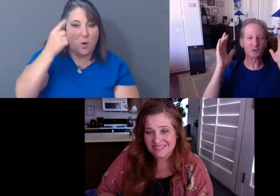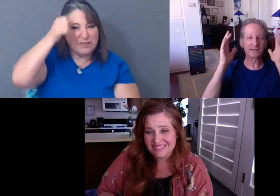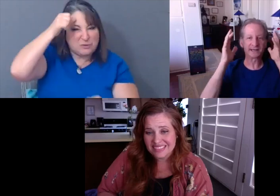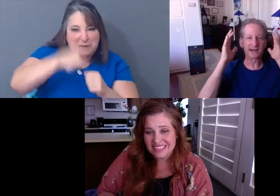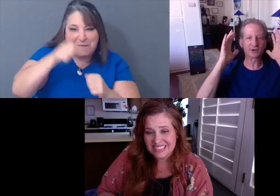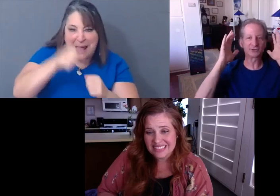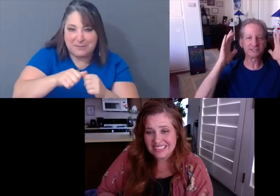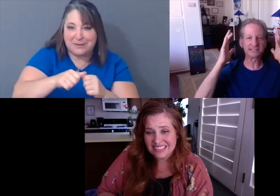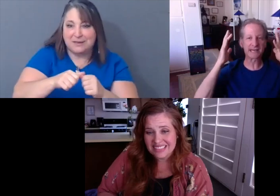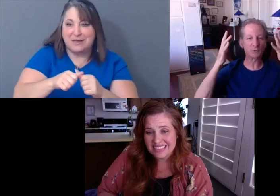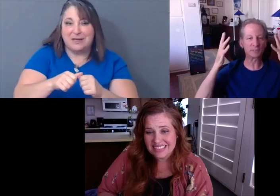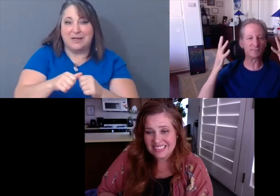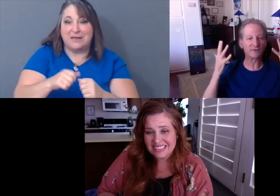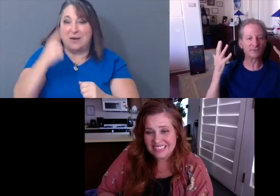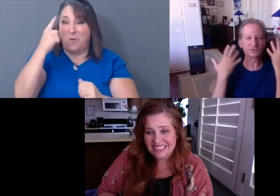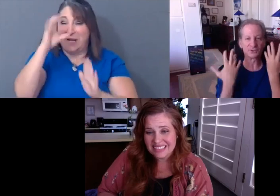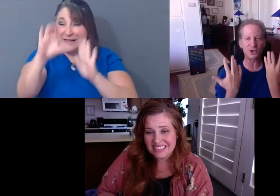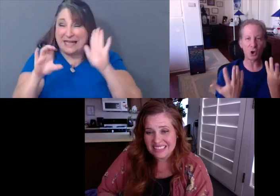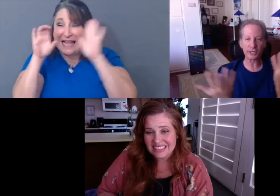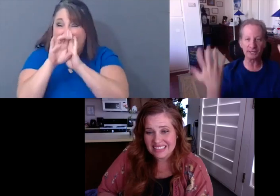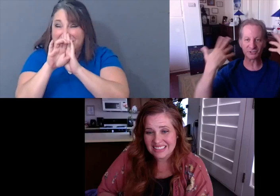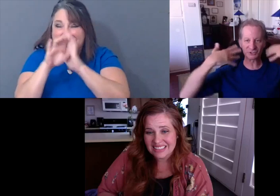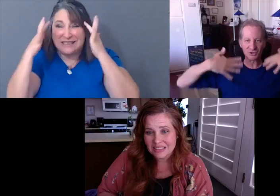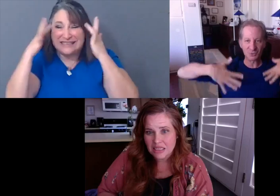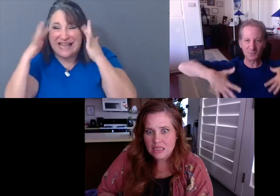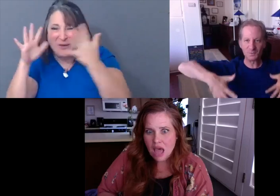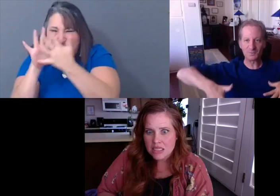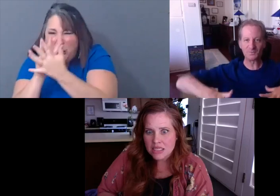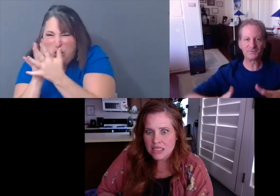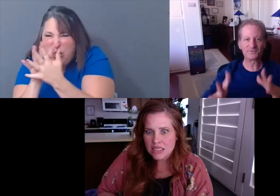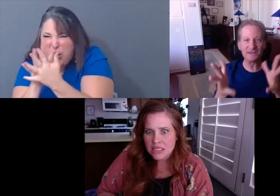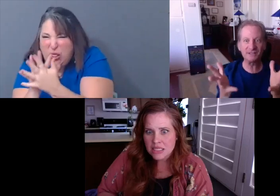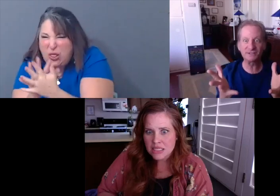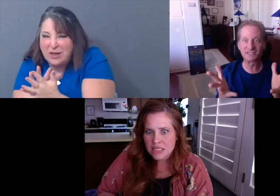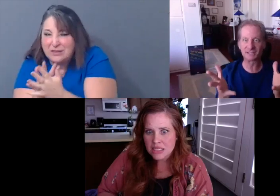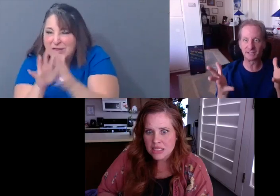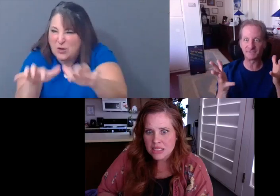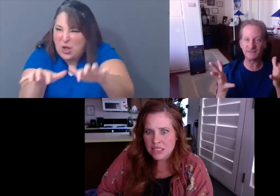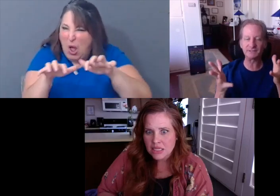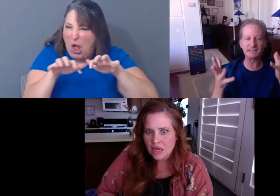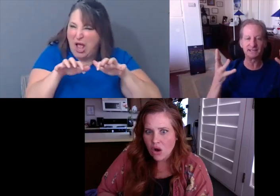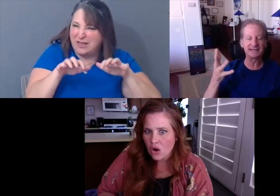to one of the characters, the sound was muffled so the audience feels the, feels it.